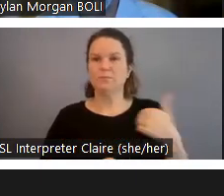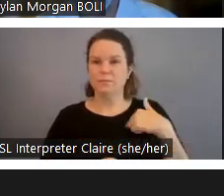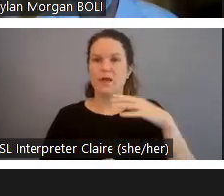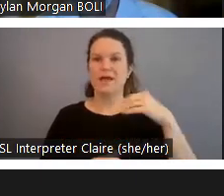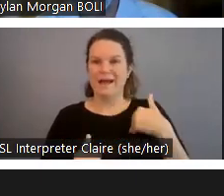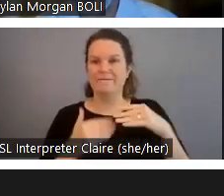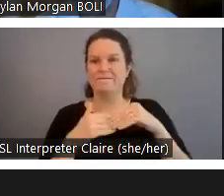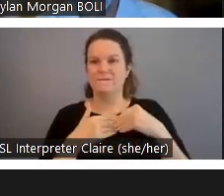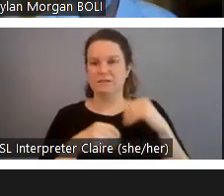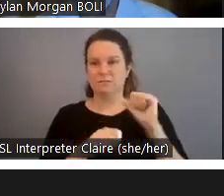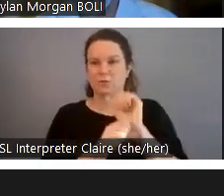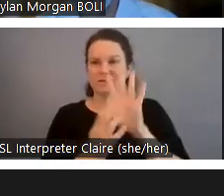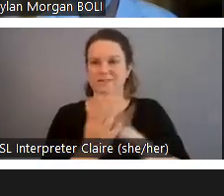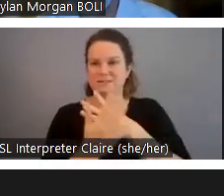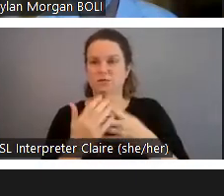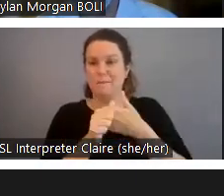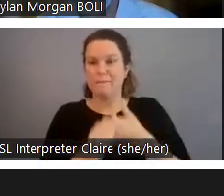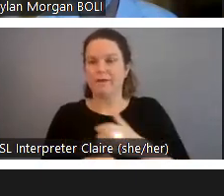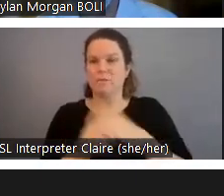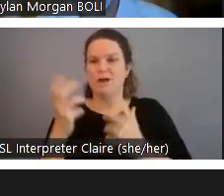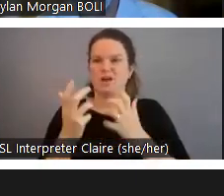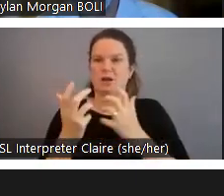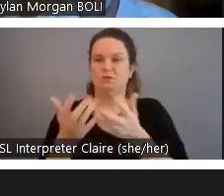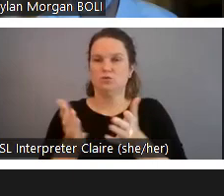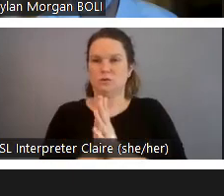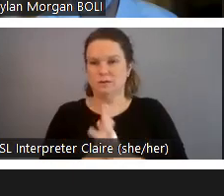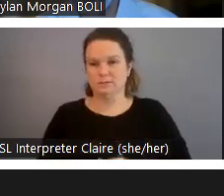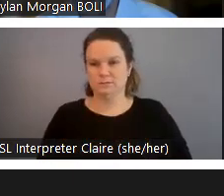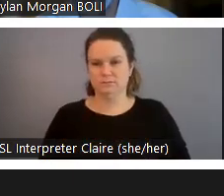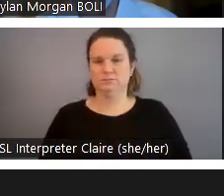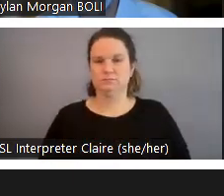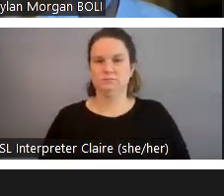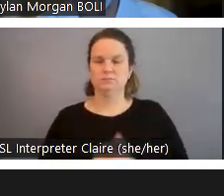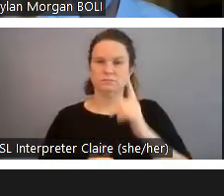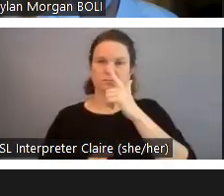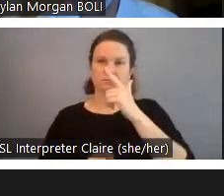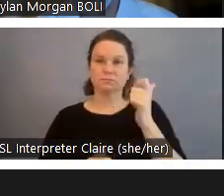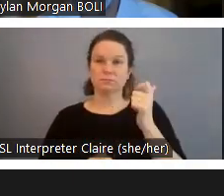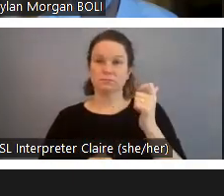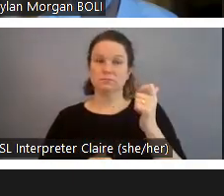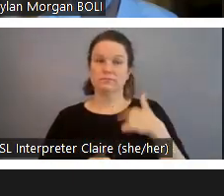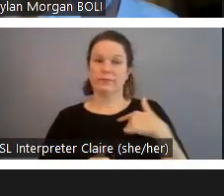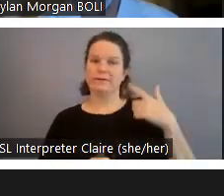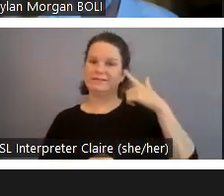work schedule based on my accommodation request." Because I, my hunch- and I don't